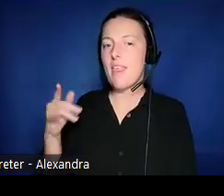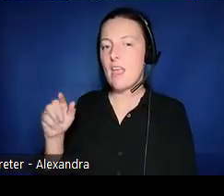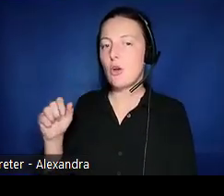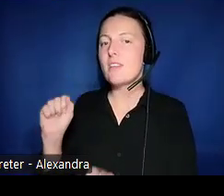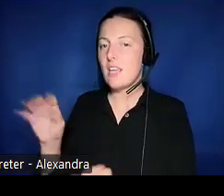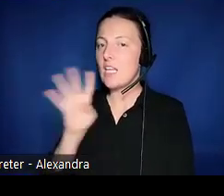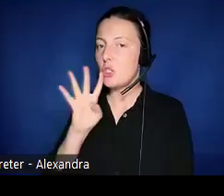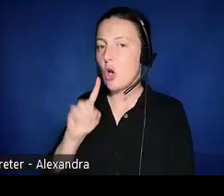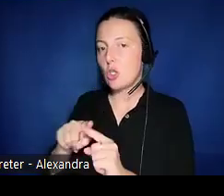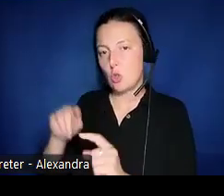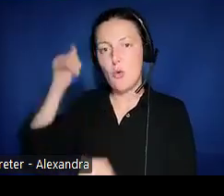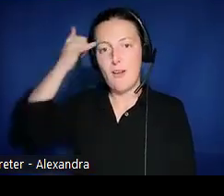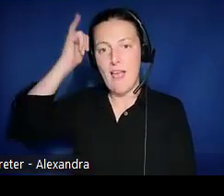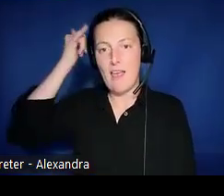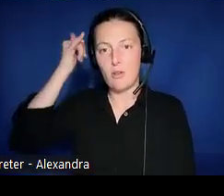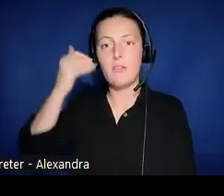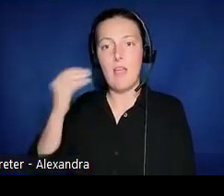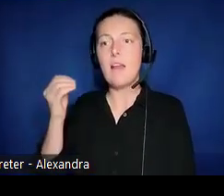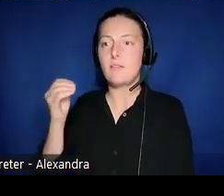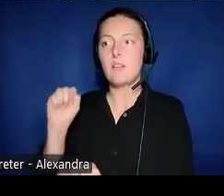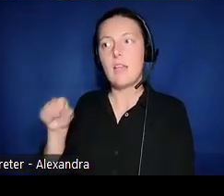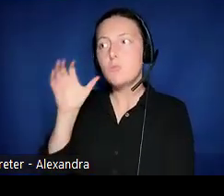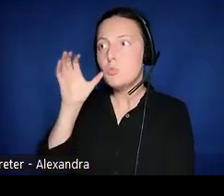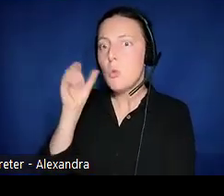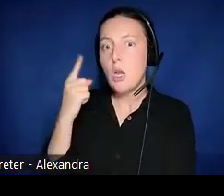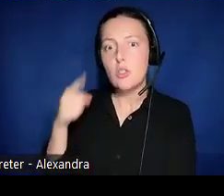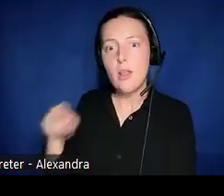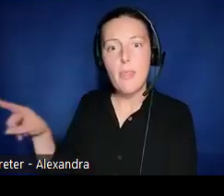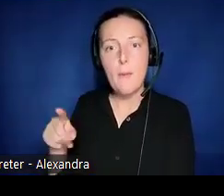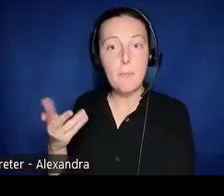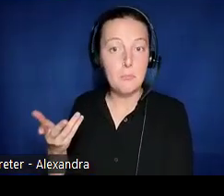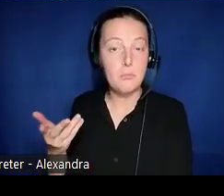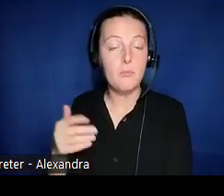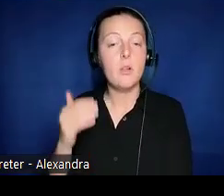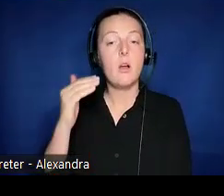he could understand what they were saying back. Um and uh also one of the other uh beliefs that